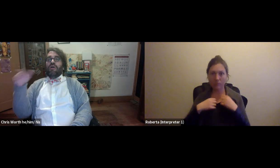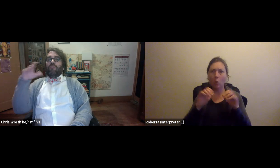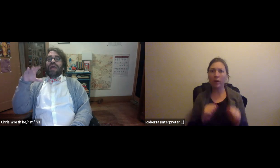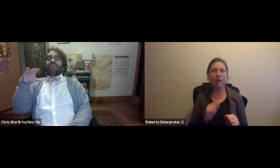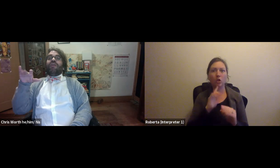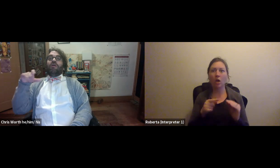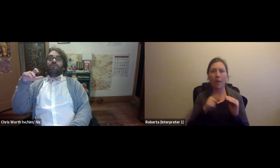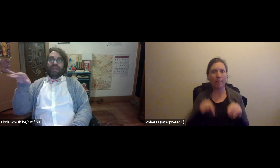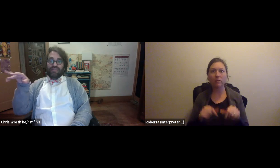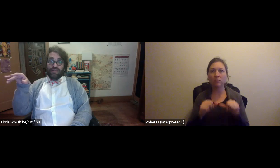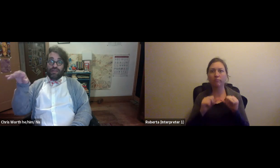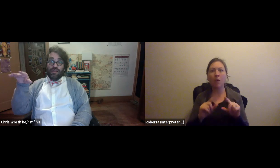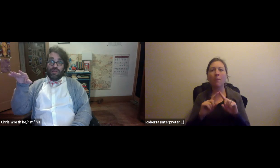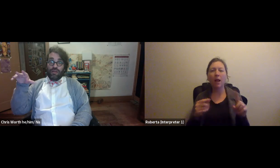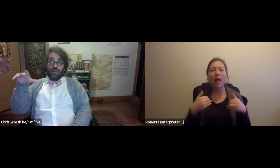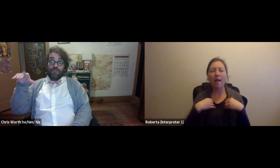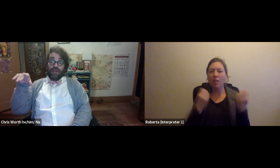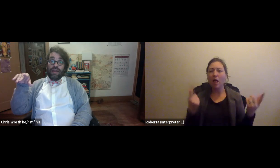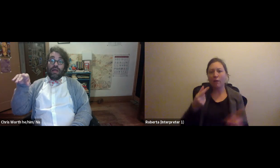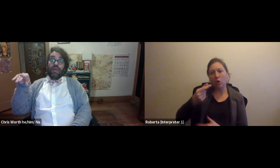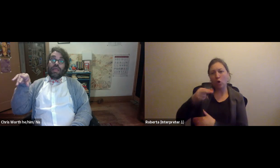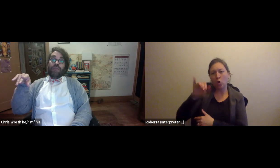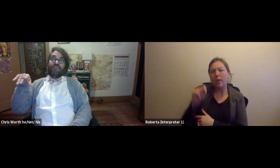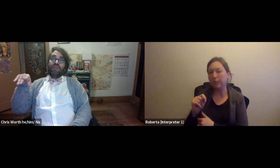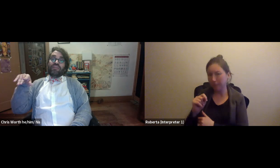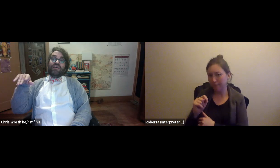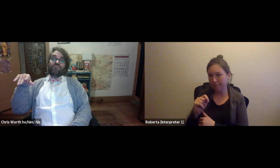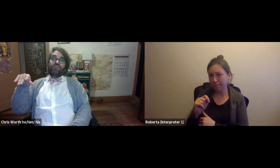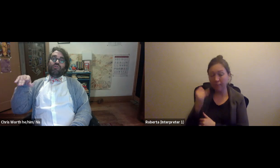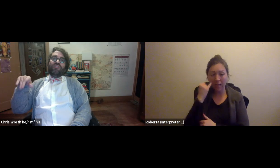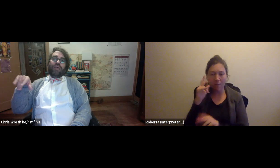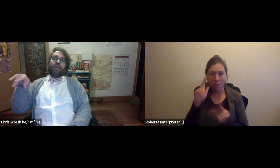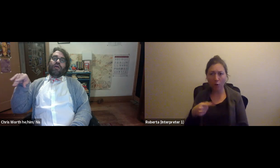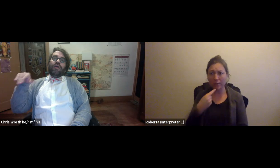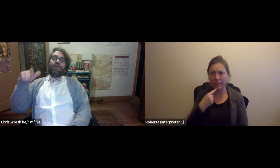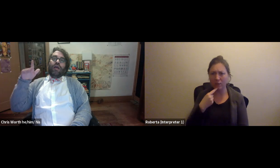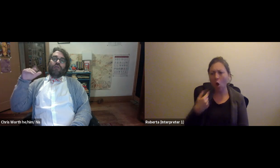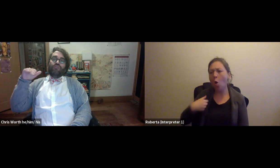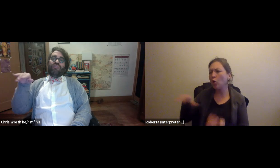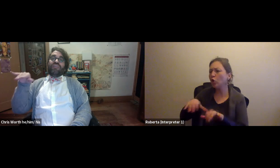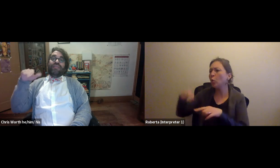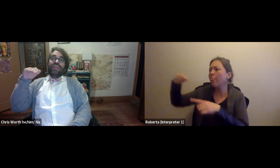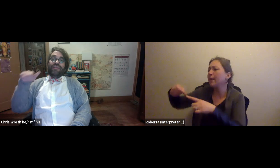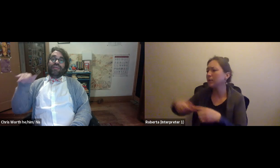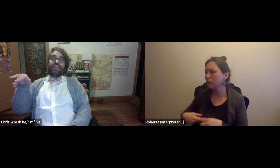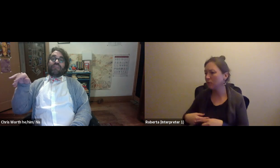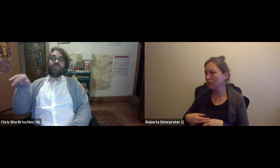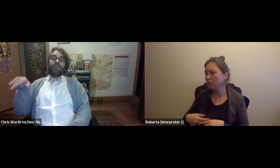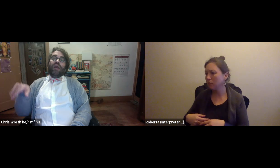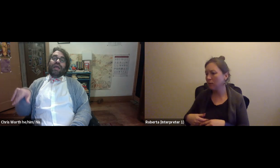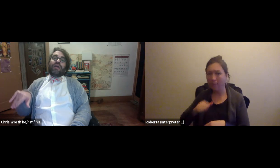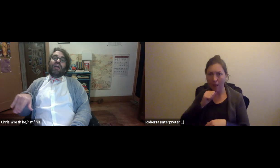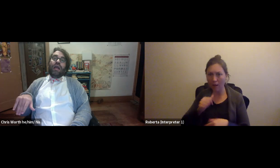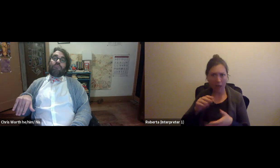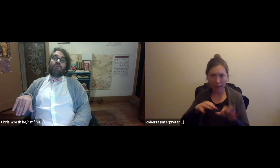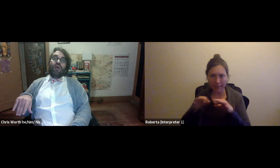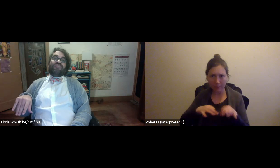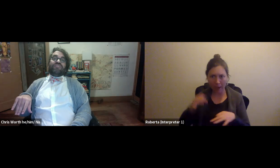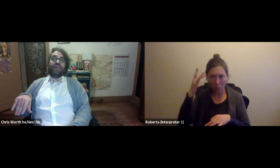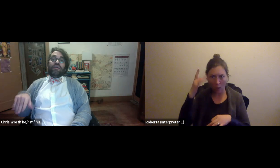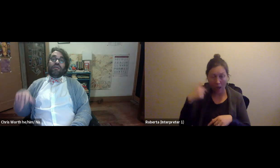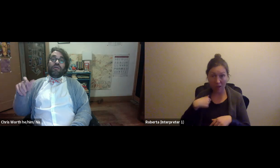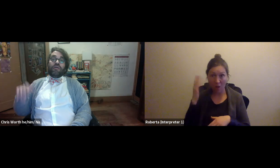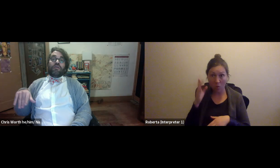but I have a lot of grit. If somebody says do this and then doesn't explain why, I will often say,